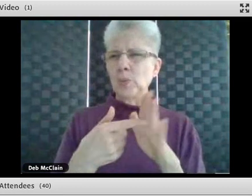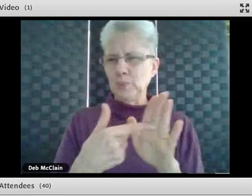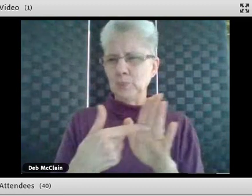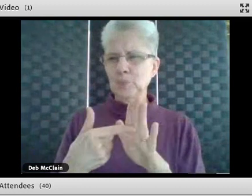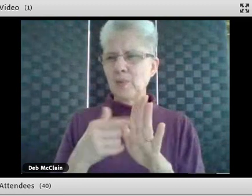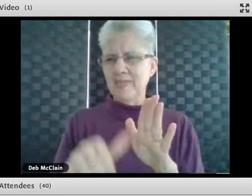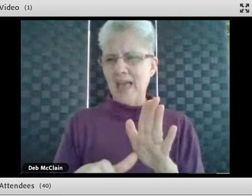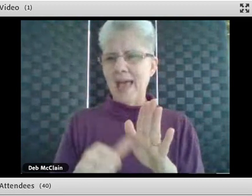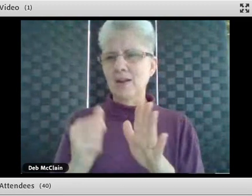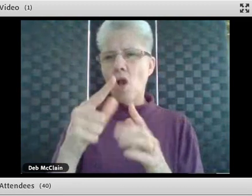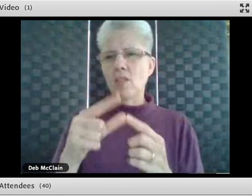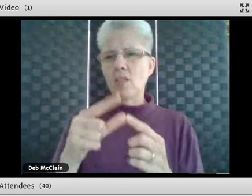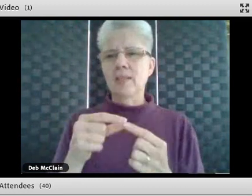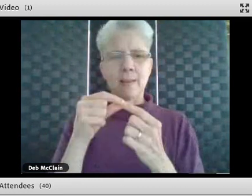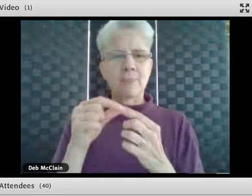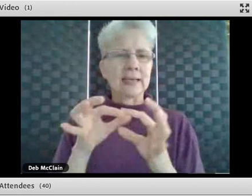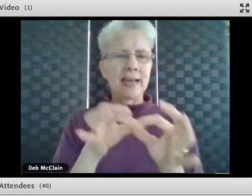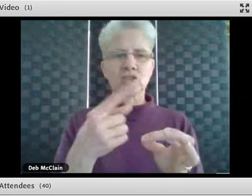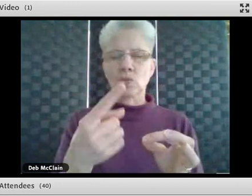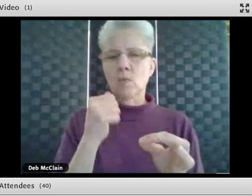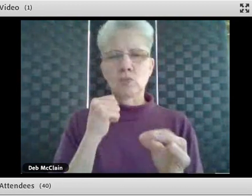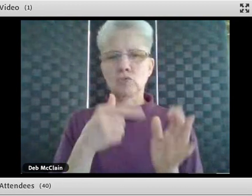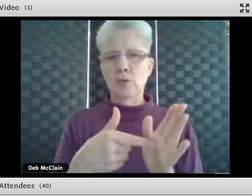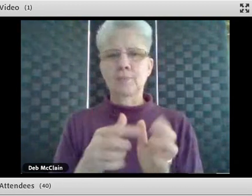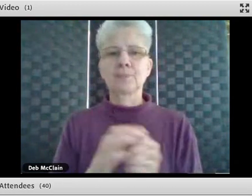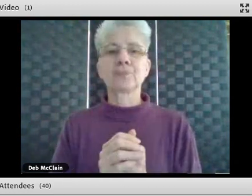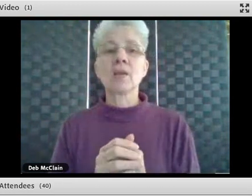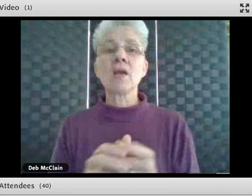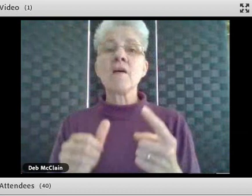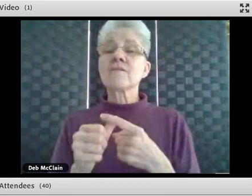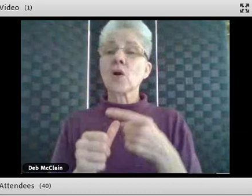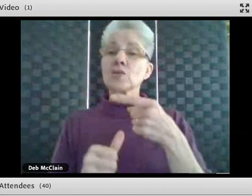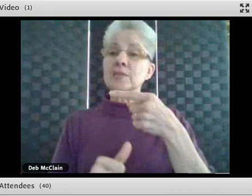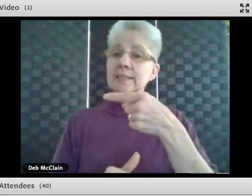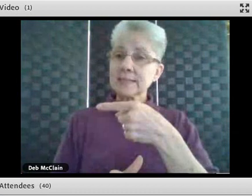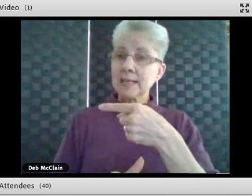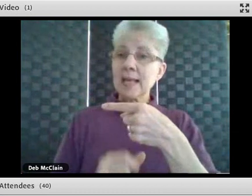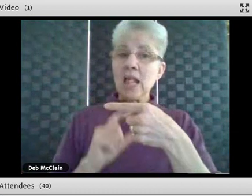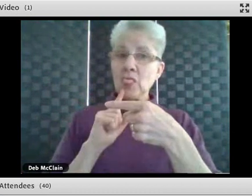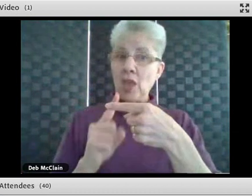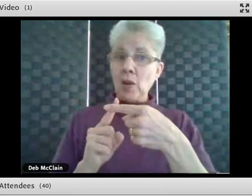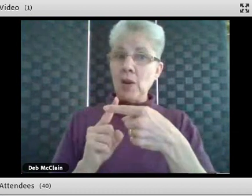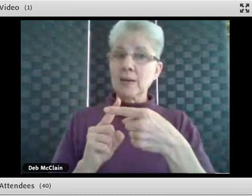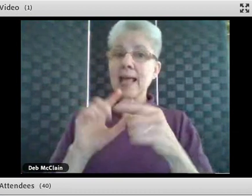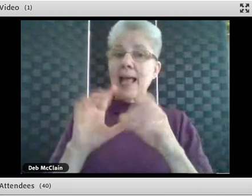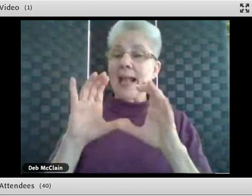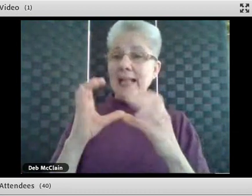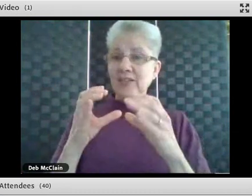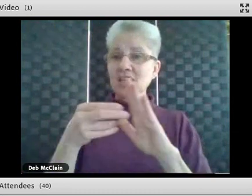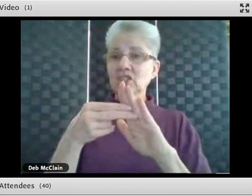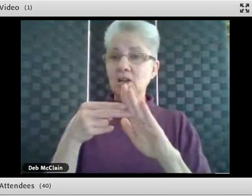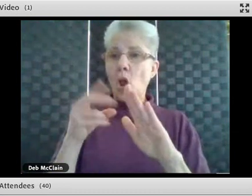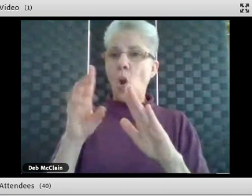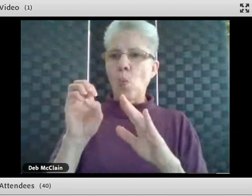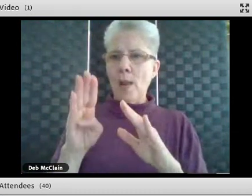all of them except the Connexion one, so... So, first of all, here's Classification Web, where you have to log on.